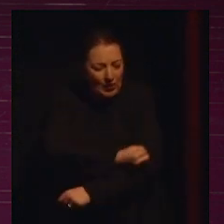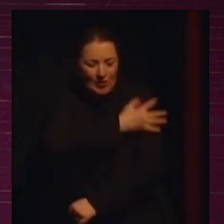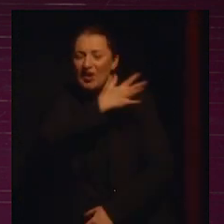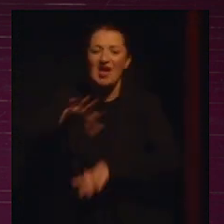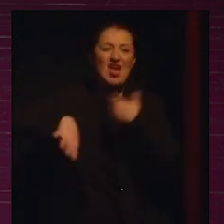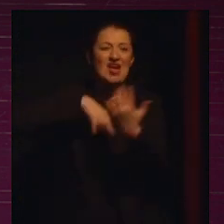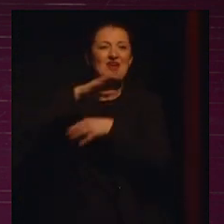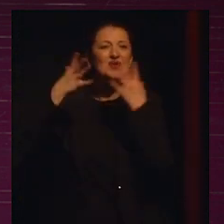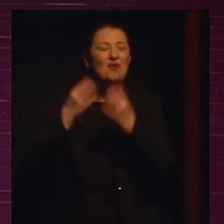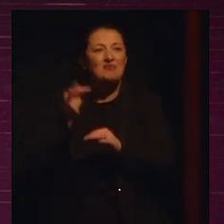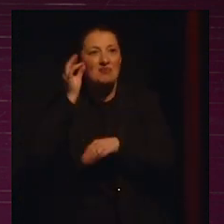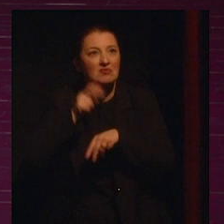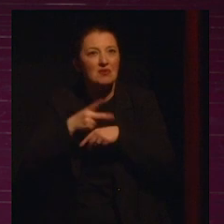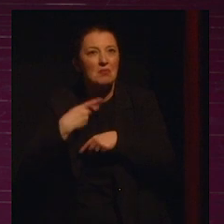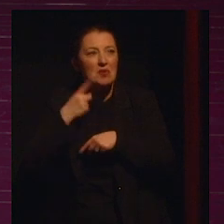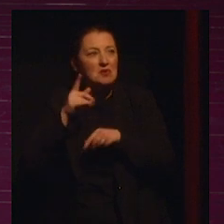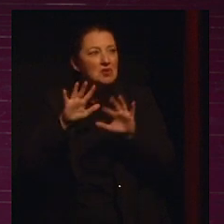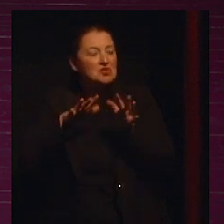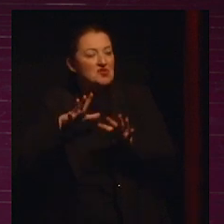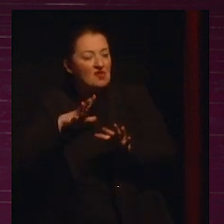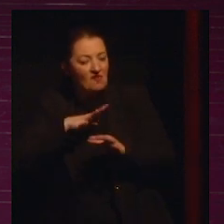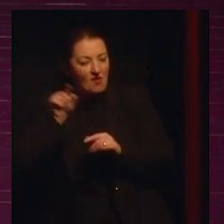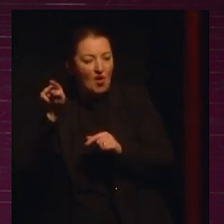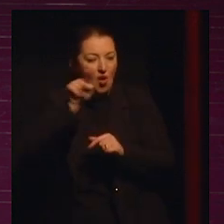I think there’s something strange about me, and is this a bad thing for people?